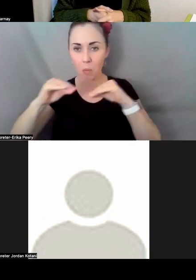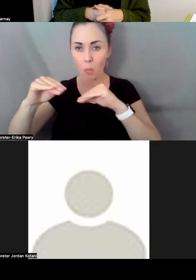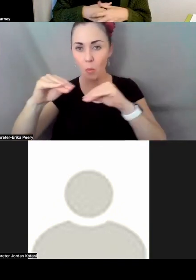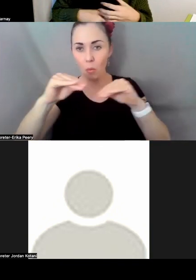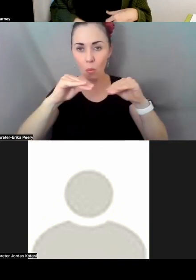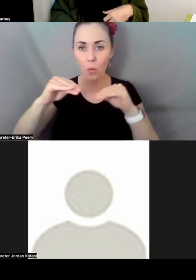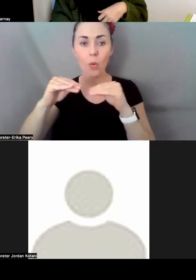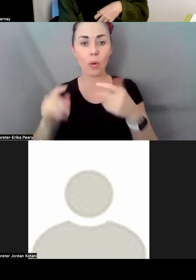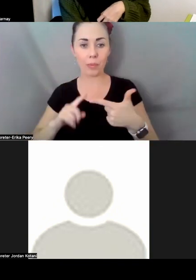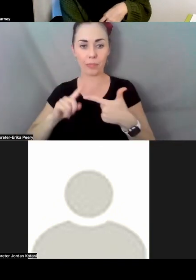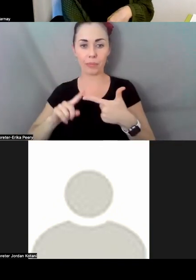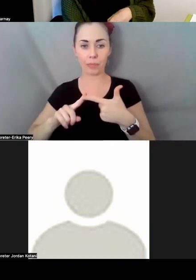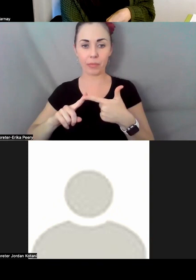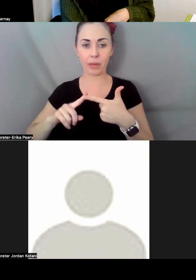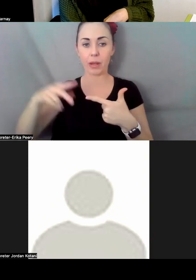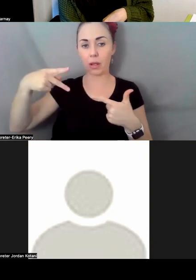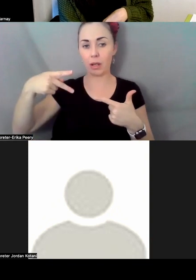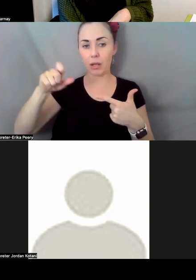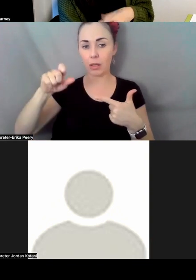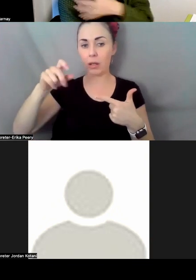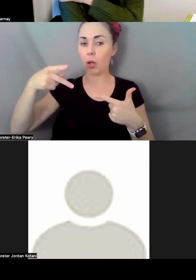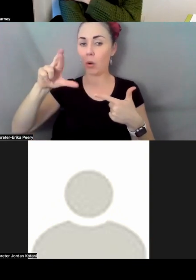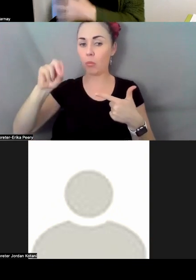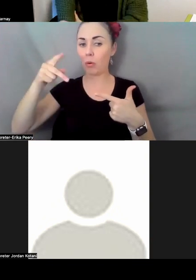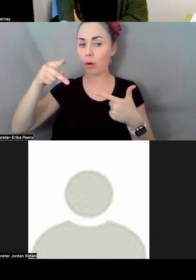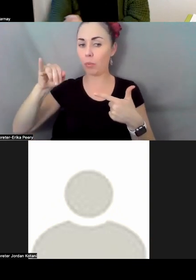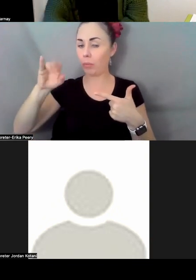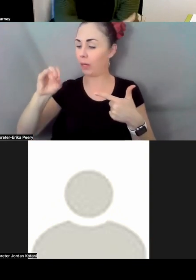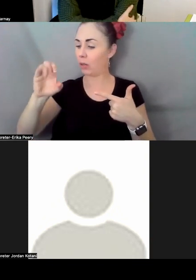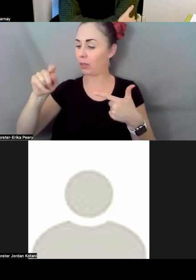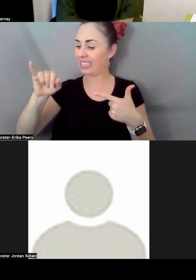There's our proprioception, which is our muscles and our joints.